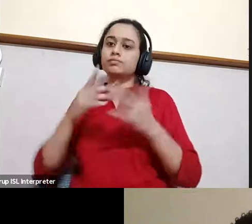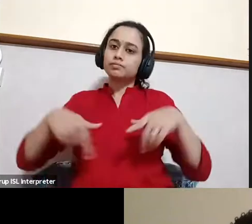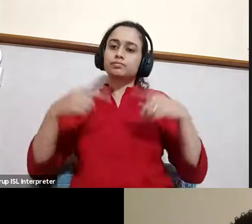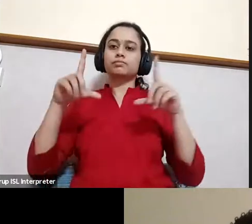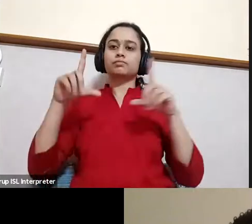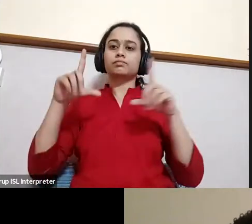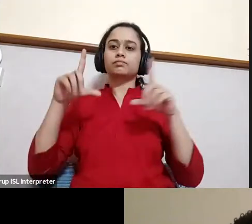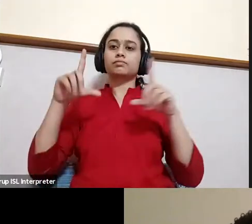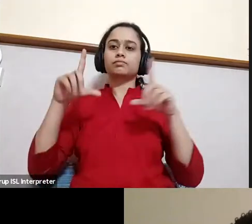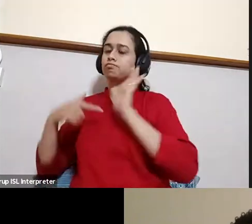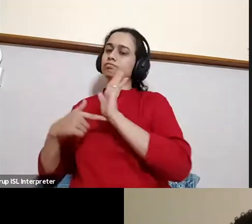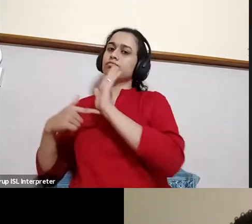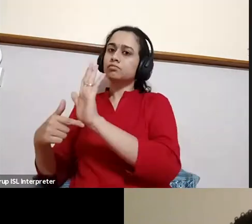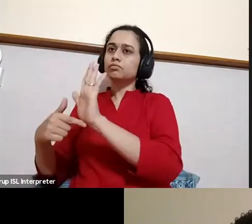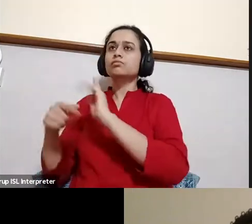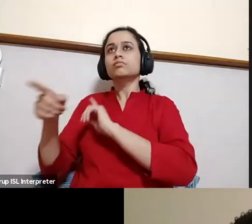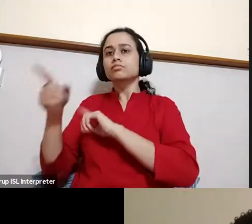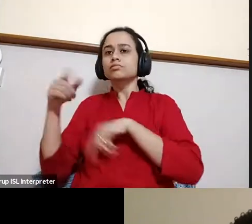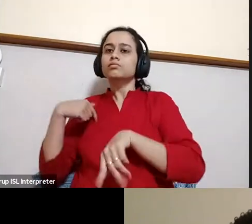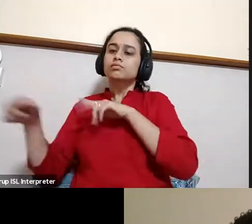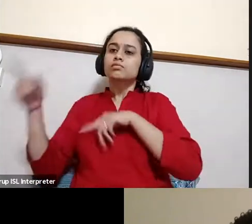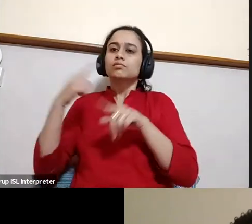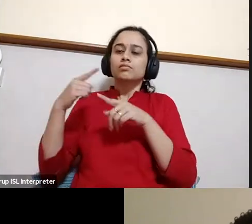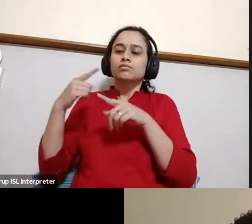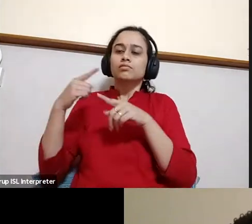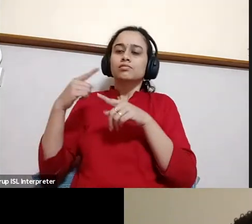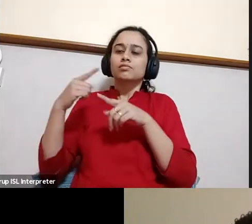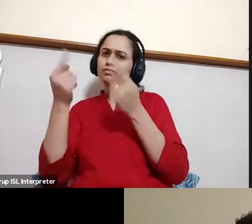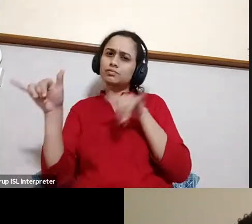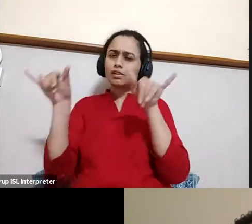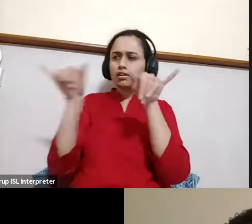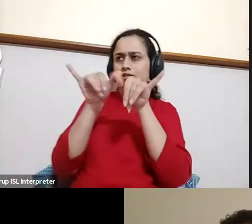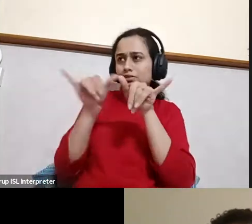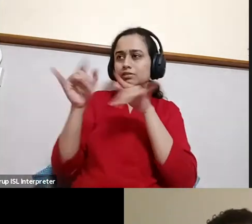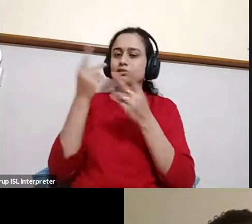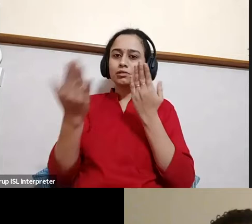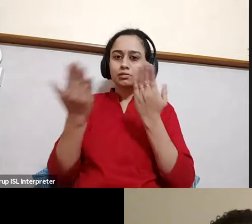sort of trying to eke out the similarities that we we did to sort of compose it into a narrative